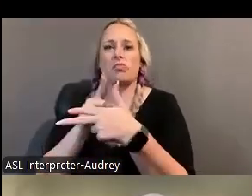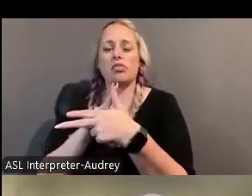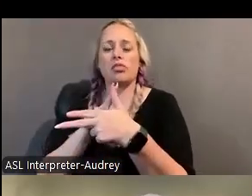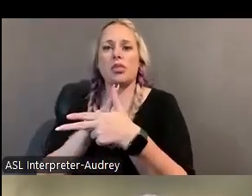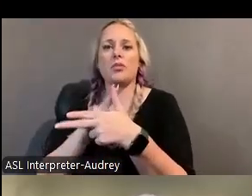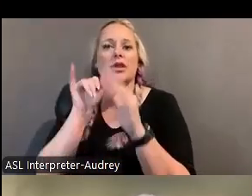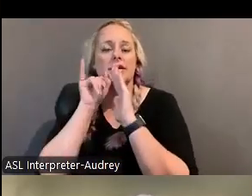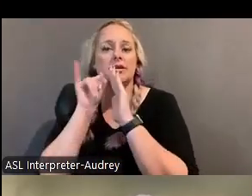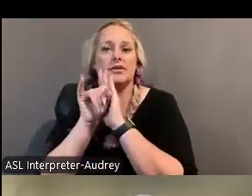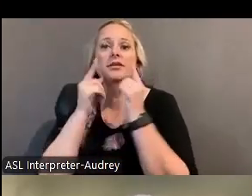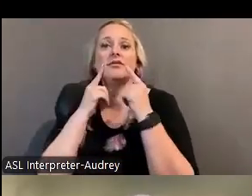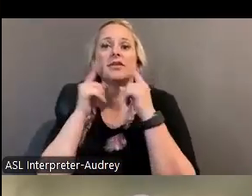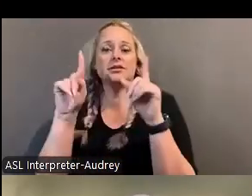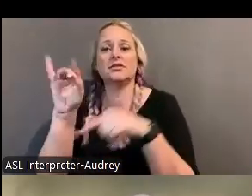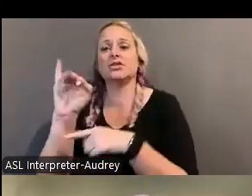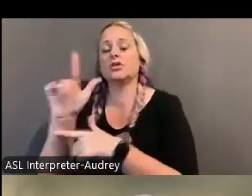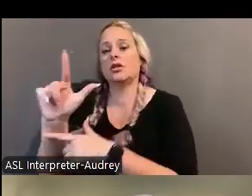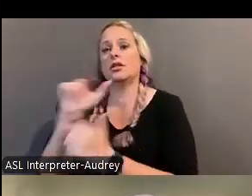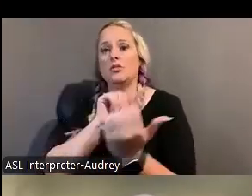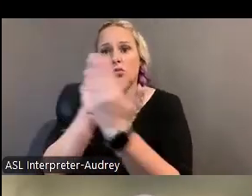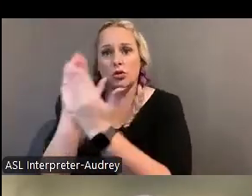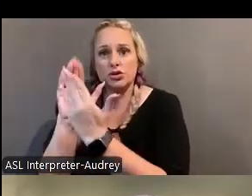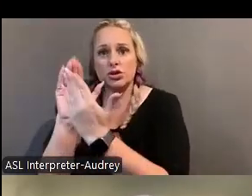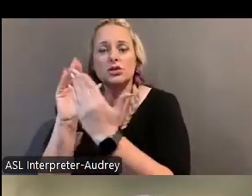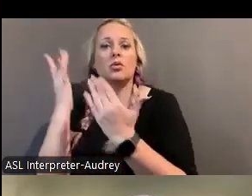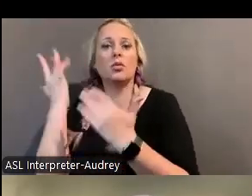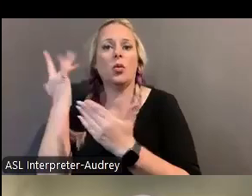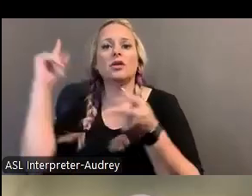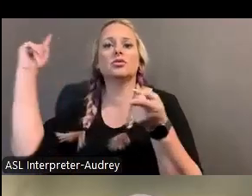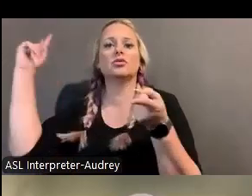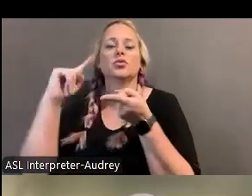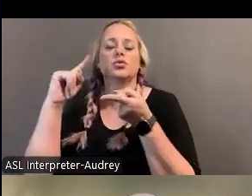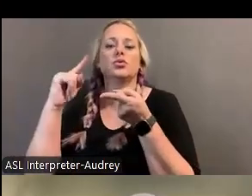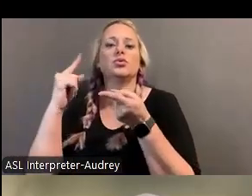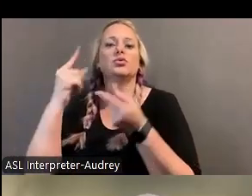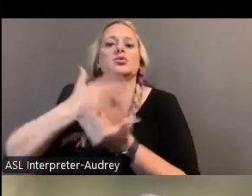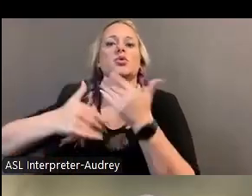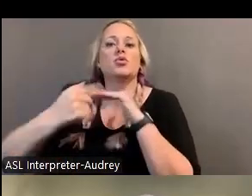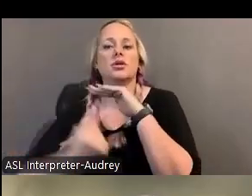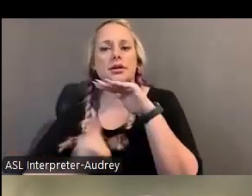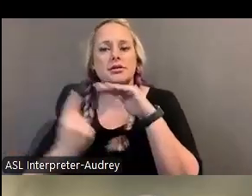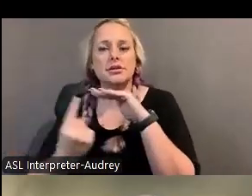to identify effective digital approaches to reduce social isolation and loneliness. The